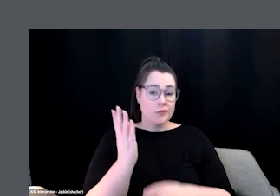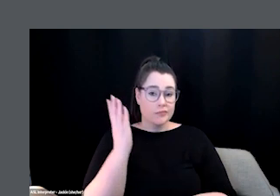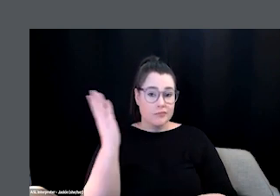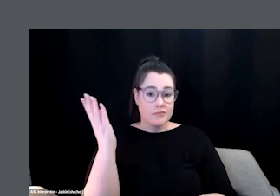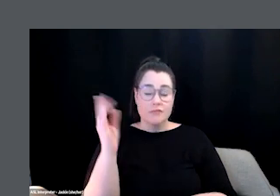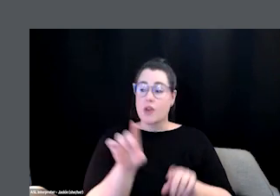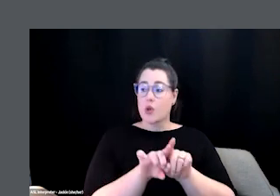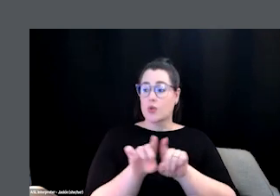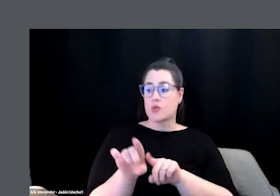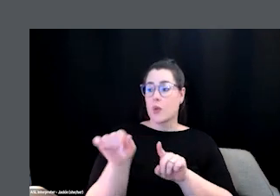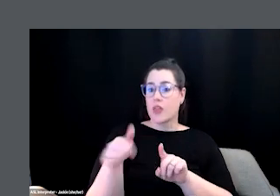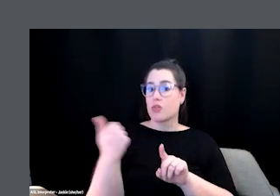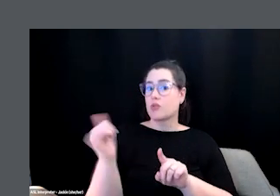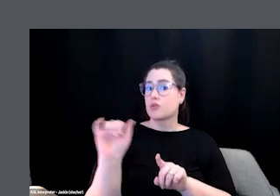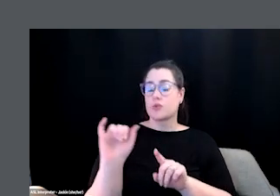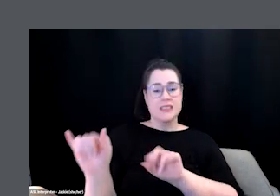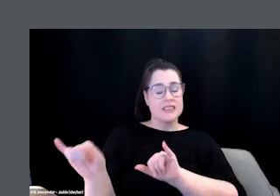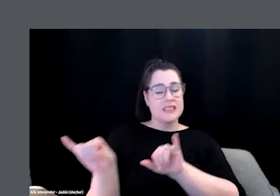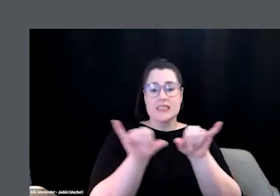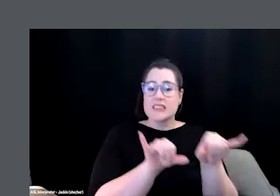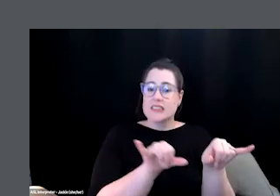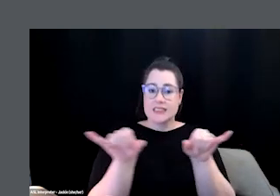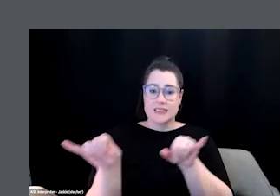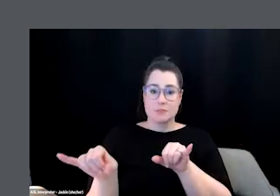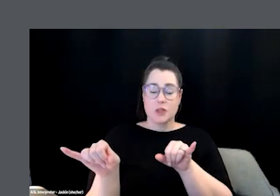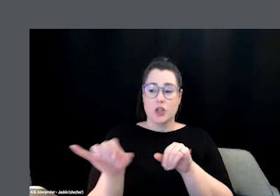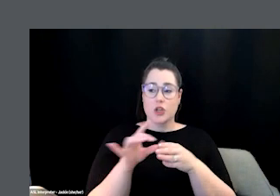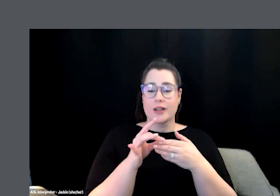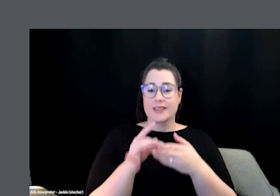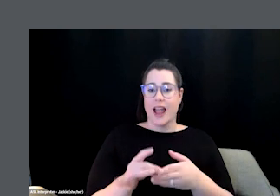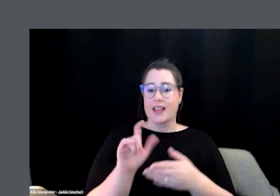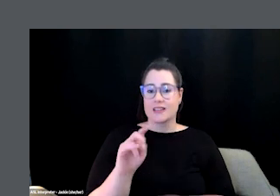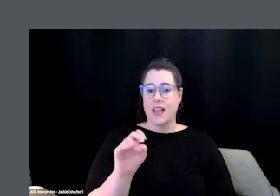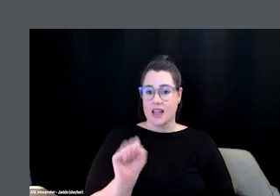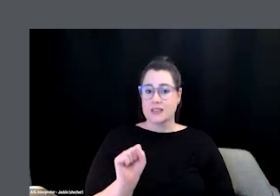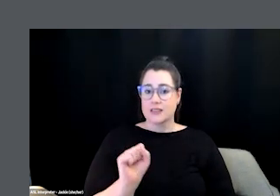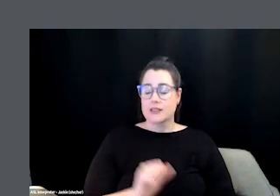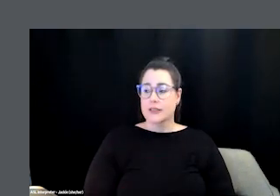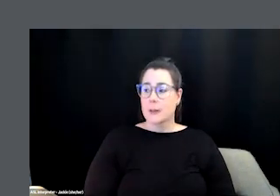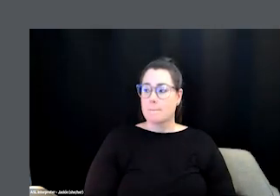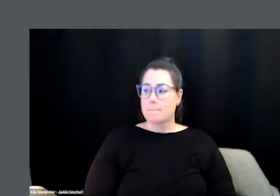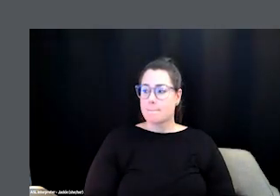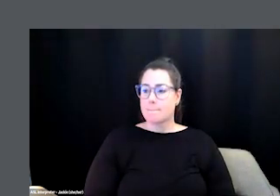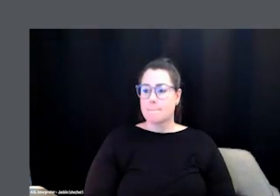The guidelines are very similar. I'm not going to go over these. These will be going -- I will be going over this in detail in the presentation.